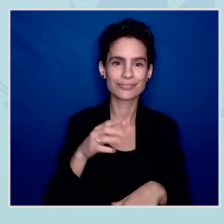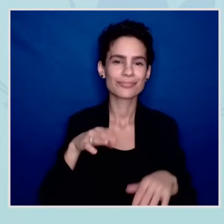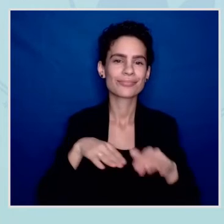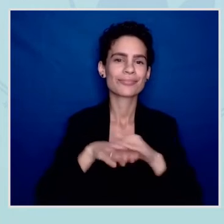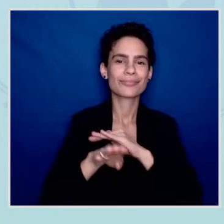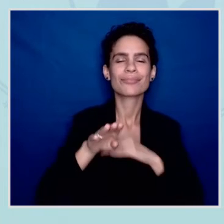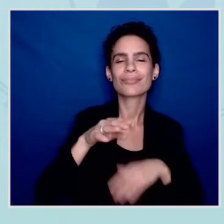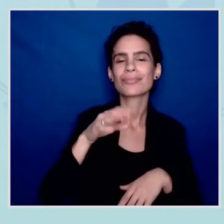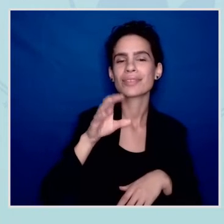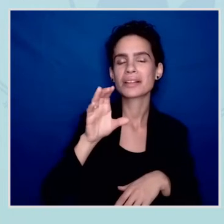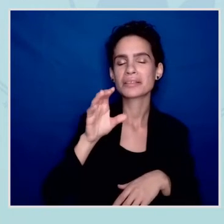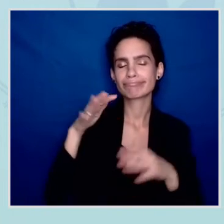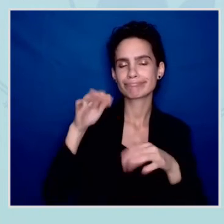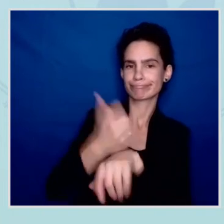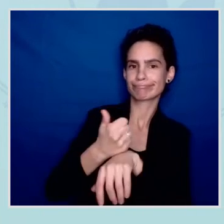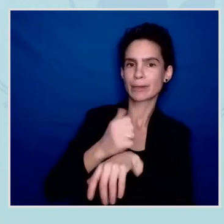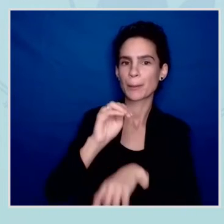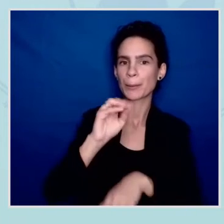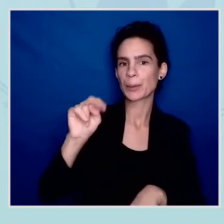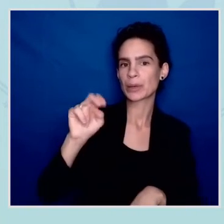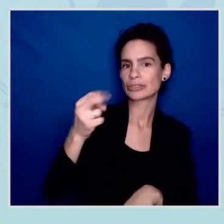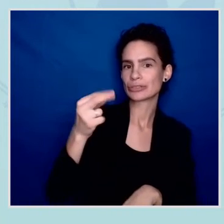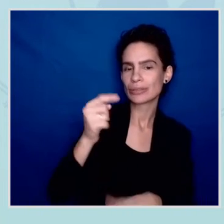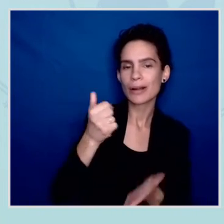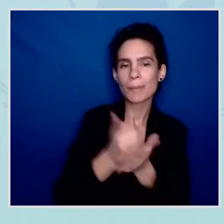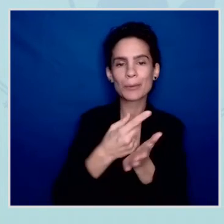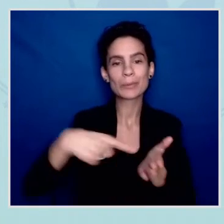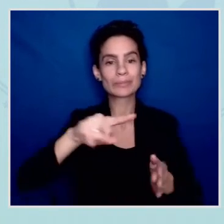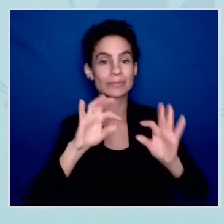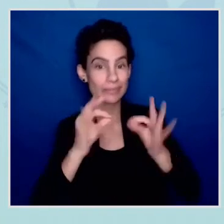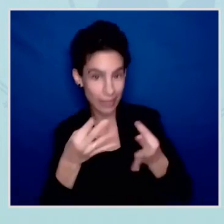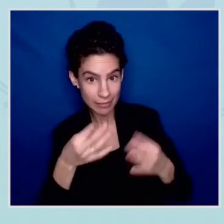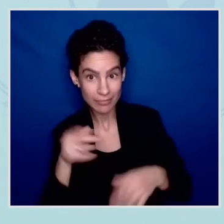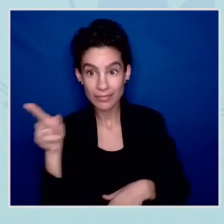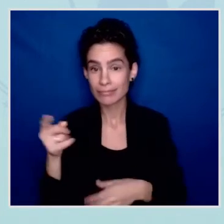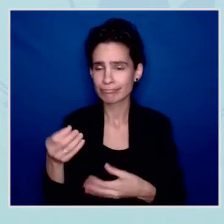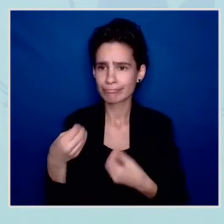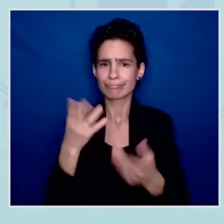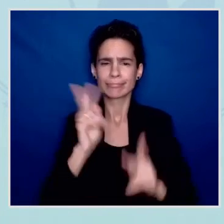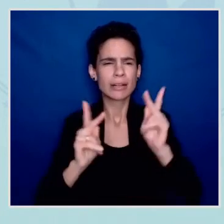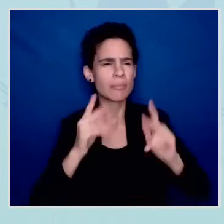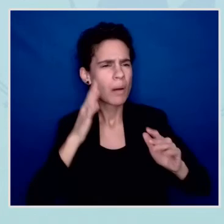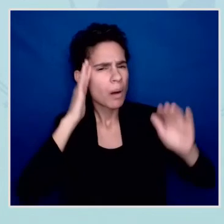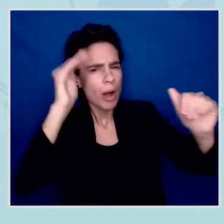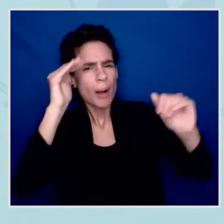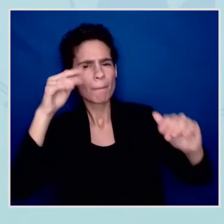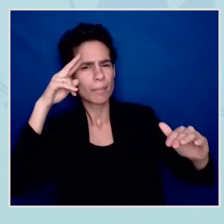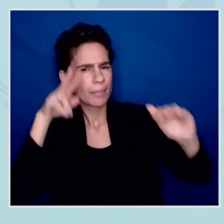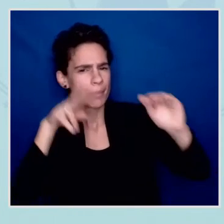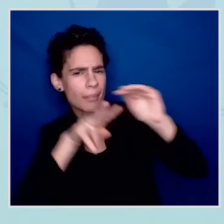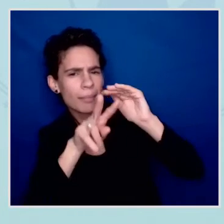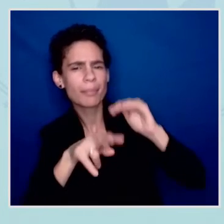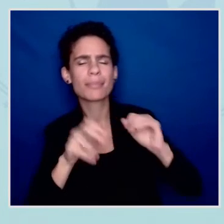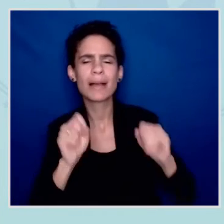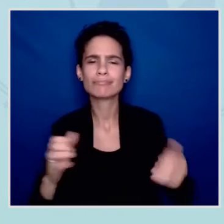AND HELP MAKE THEIR LIVES BETTER. I FELT THAT MOST THROUGH THE CANCER MOONSHOT YOU LAUNCH,